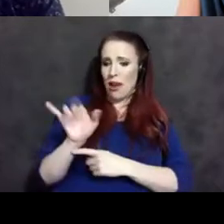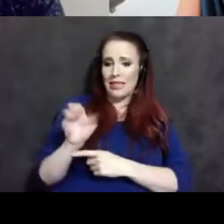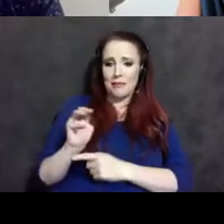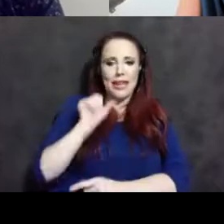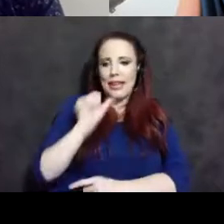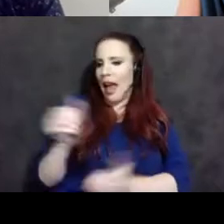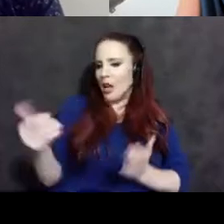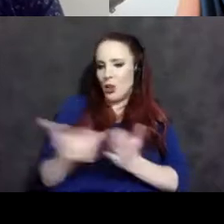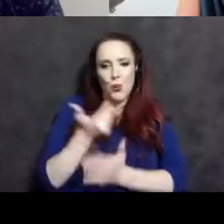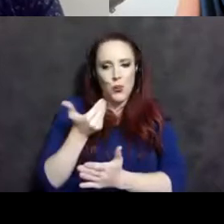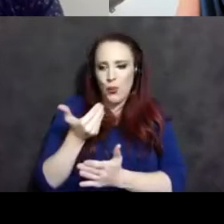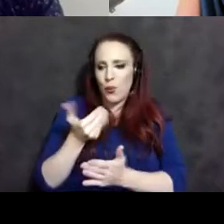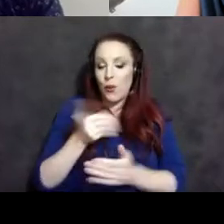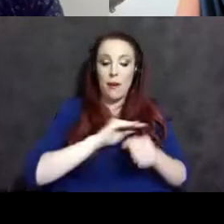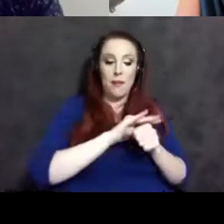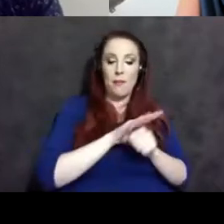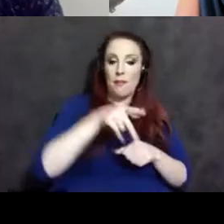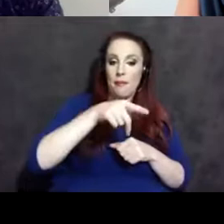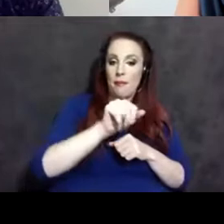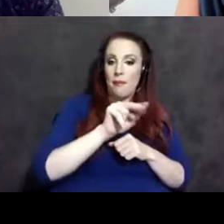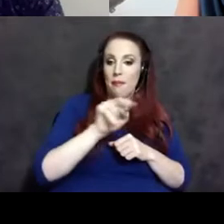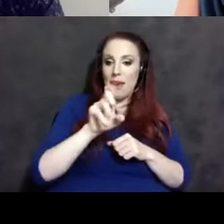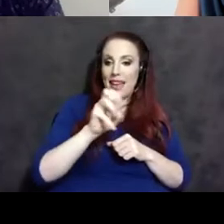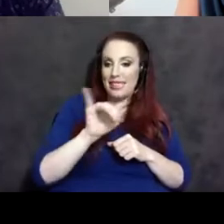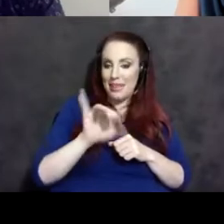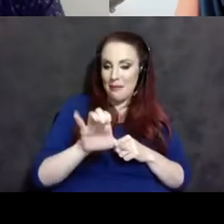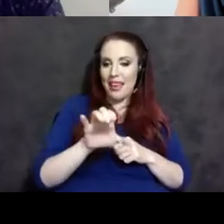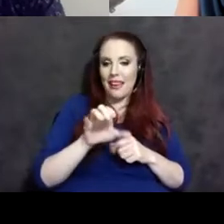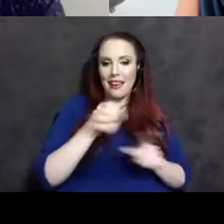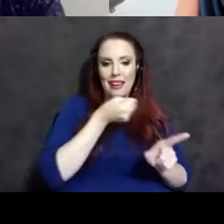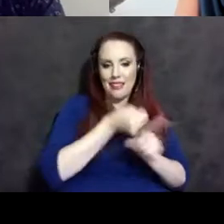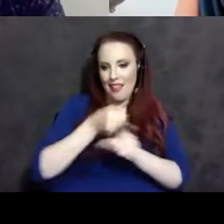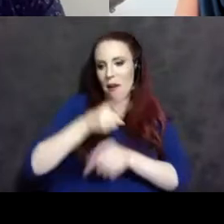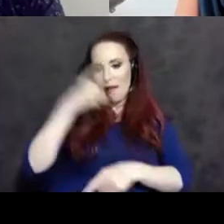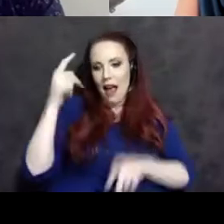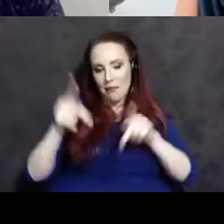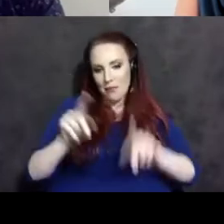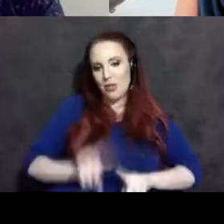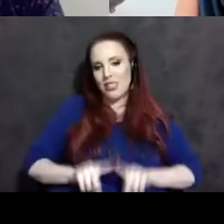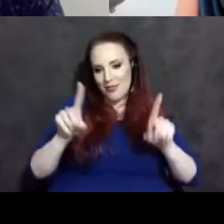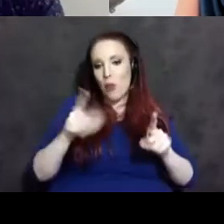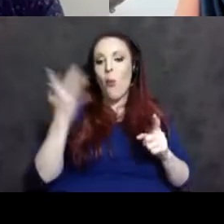pandemic is, does have disproportionate impacts on black people because of racism.